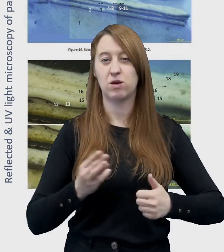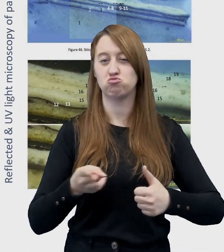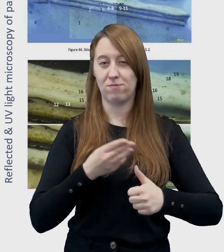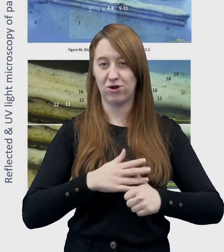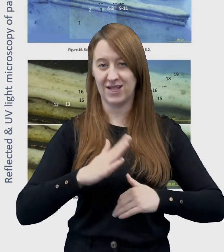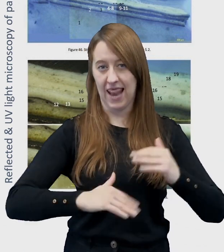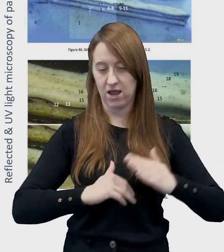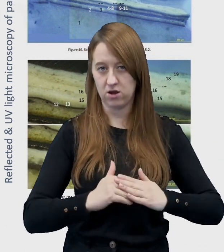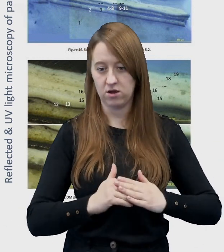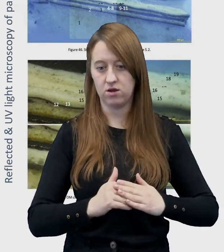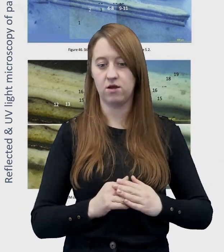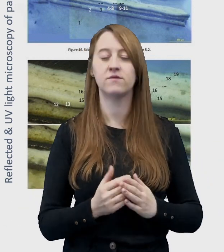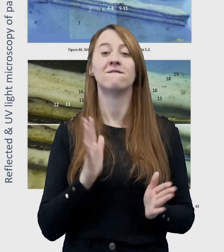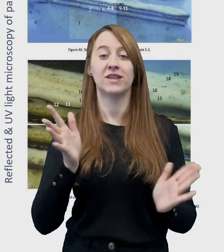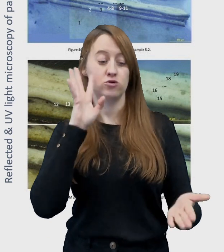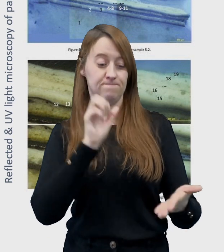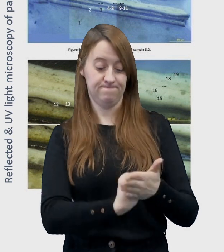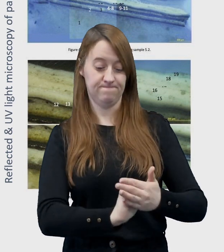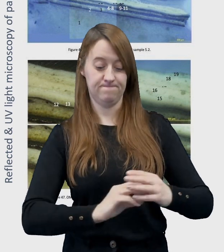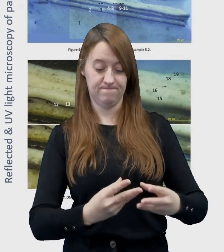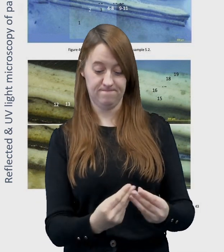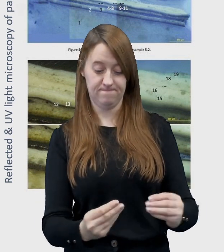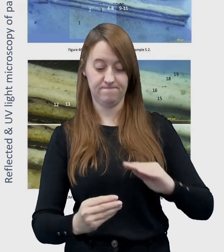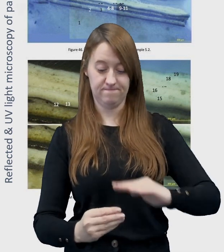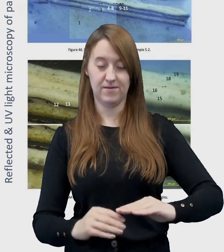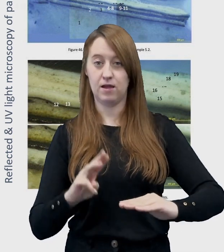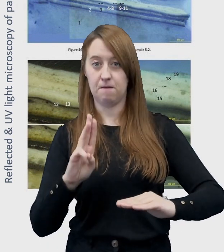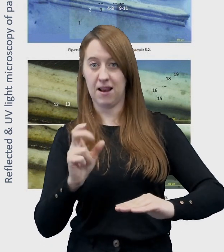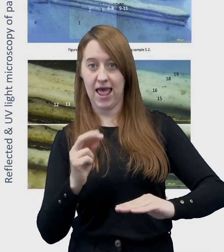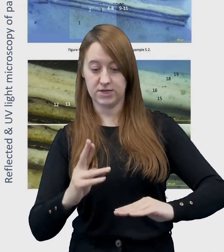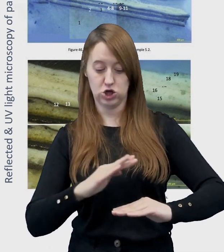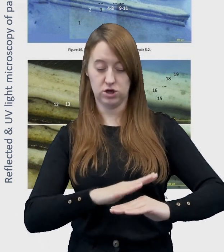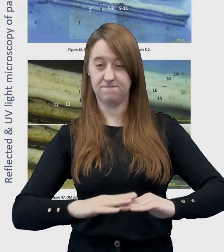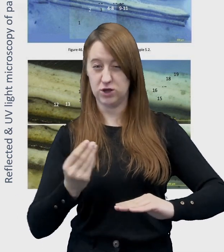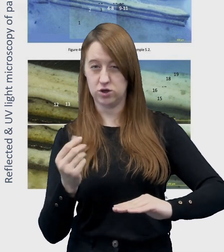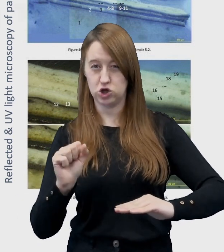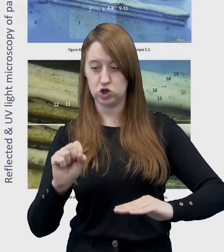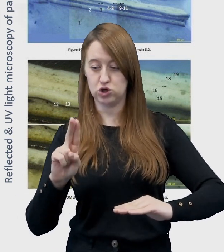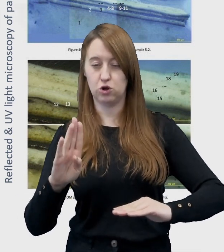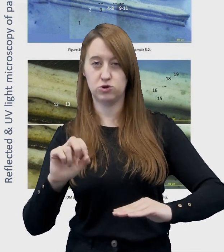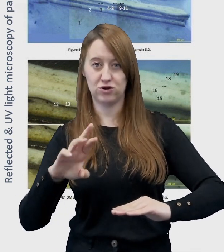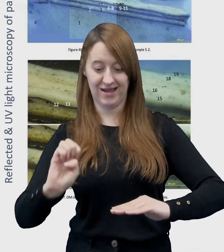So they found plaster substrate, a layer of metal leaf and then